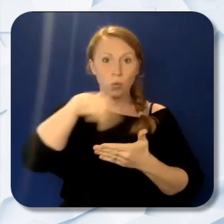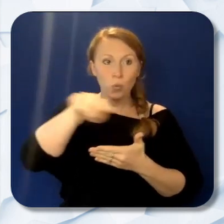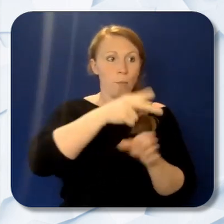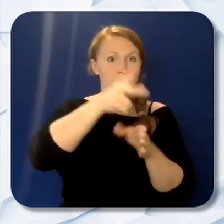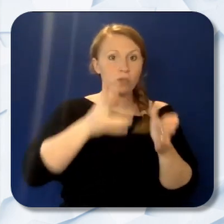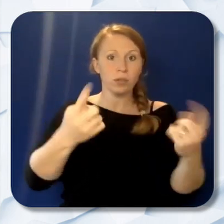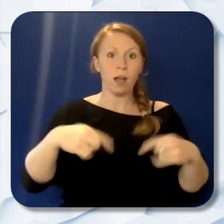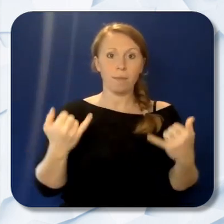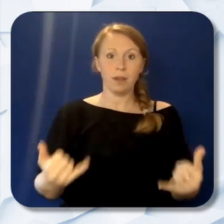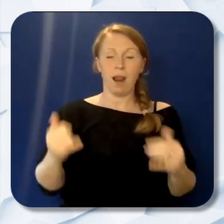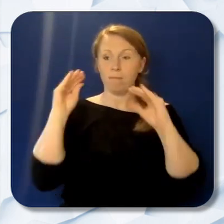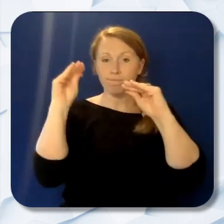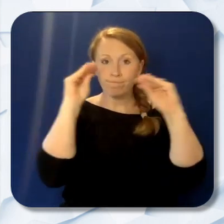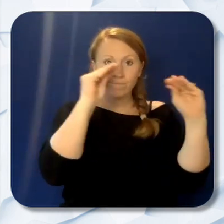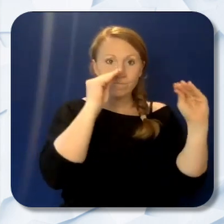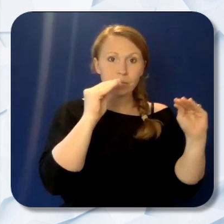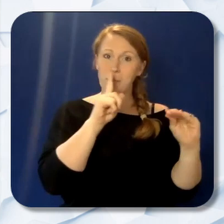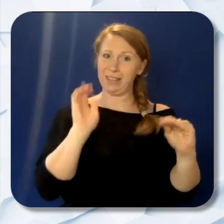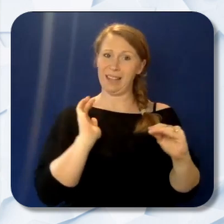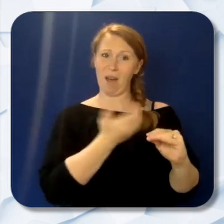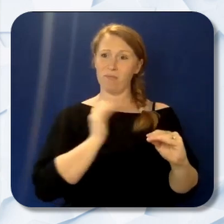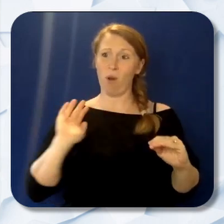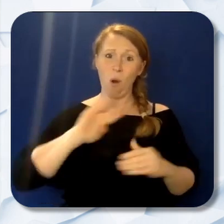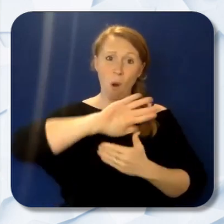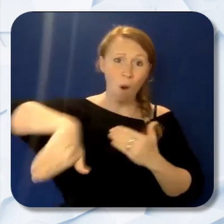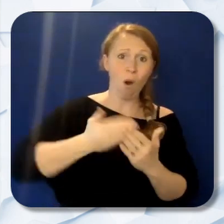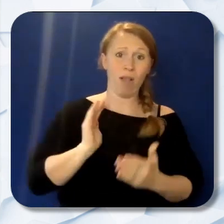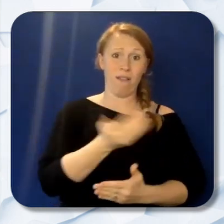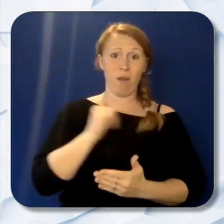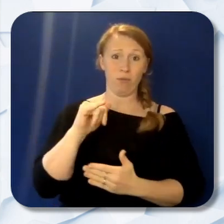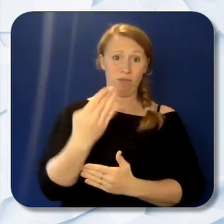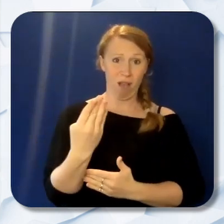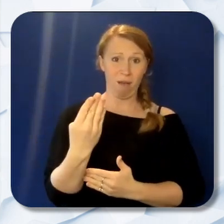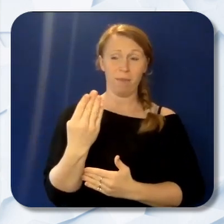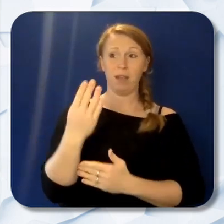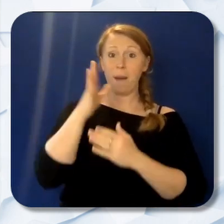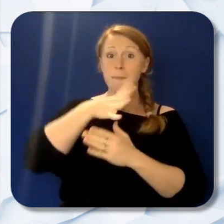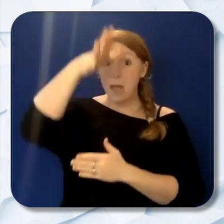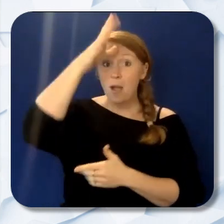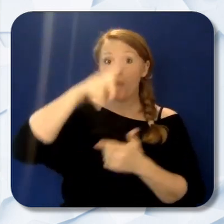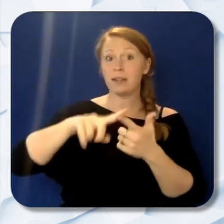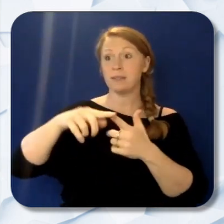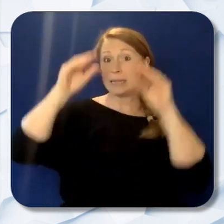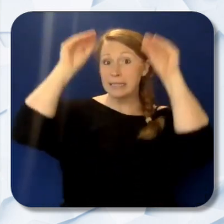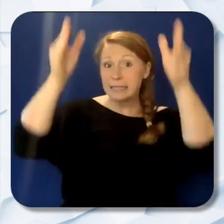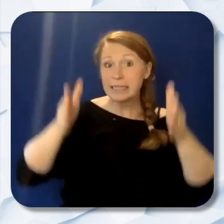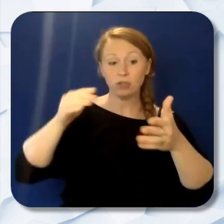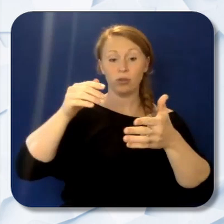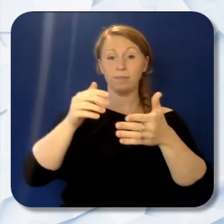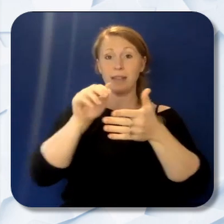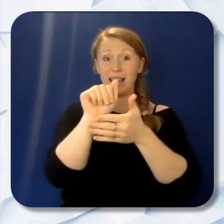we all must do. Educators and administrators, parents, students, health experts. We all have